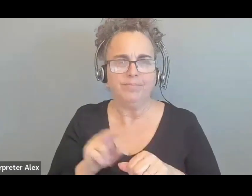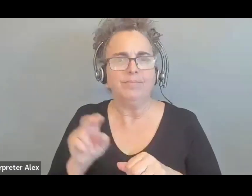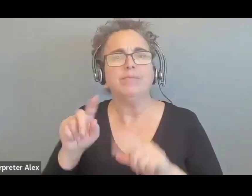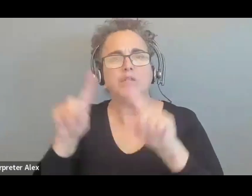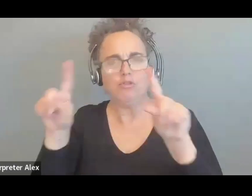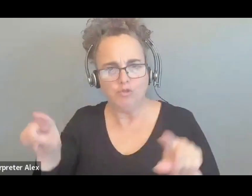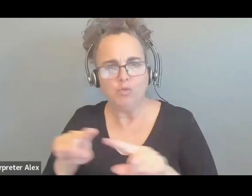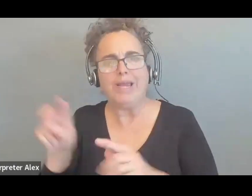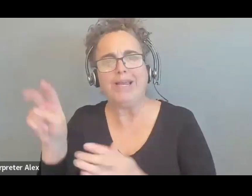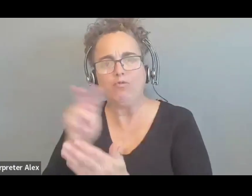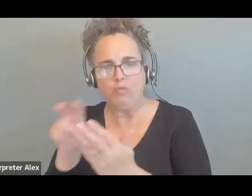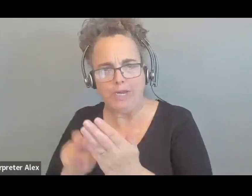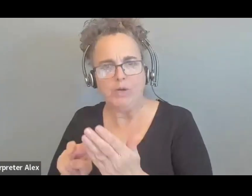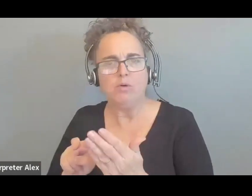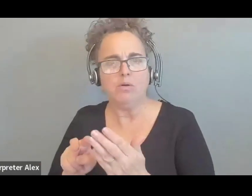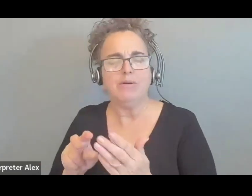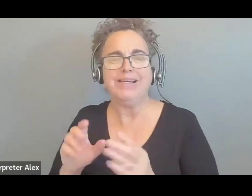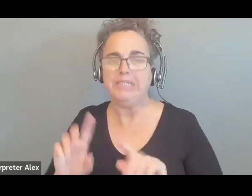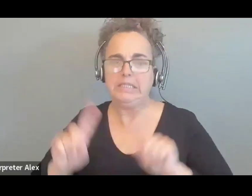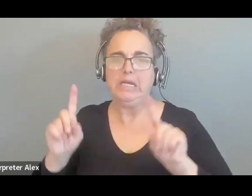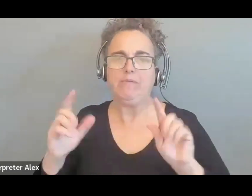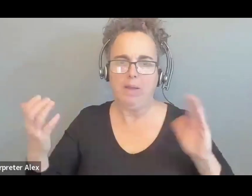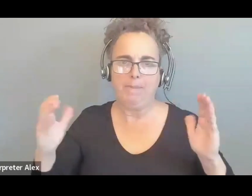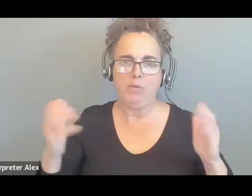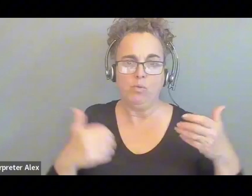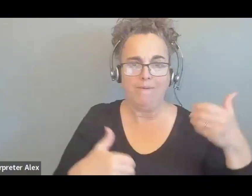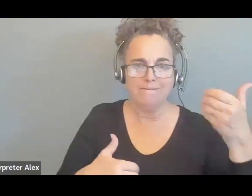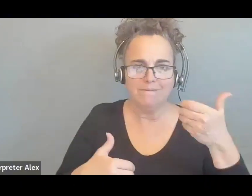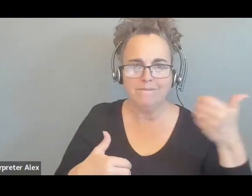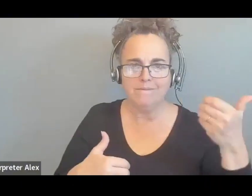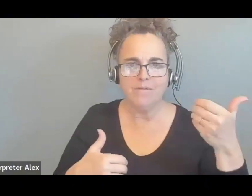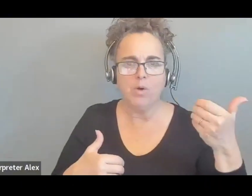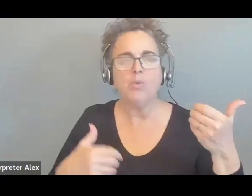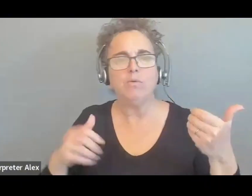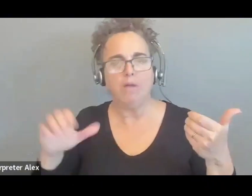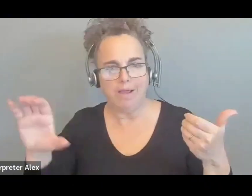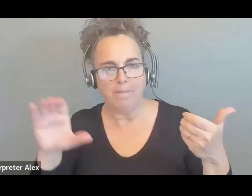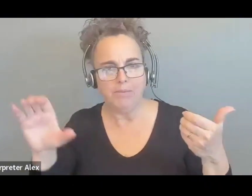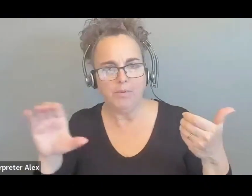on a desktop is different from a phone, but we have to like try to test these